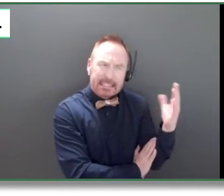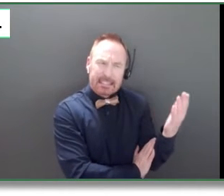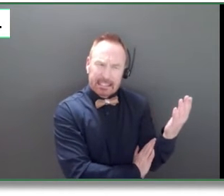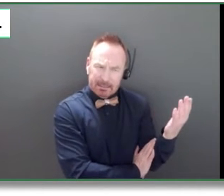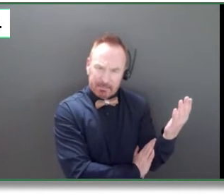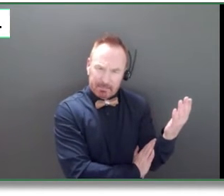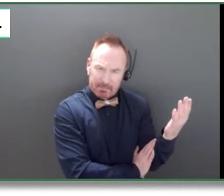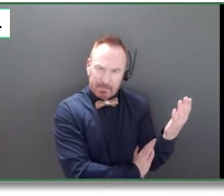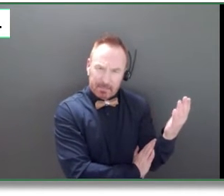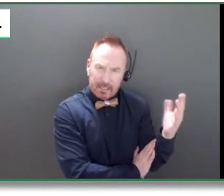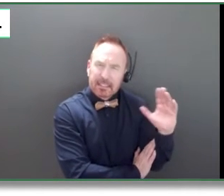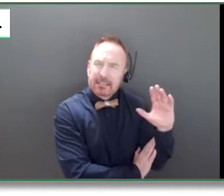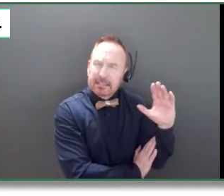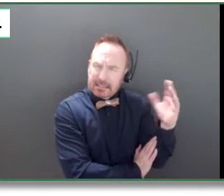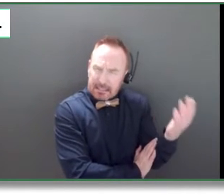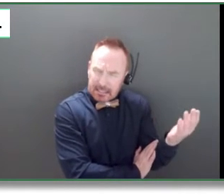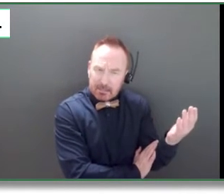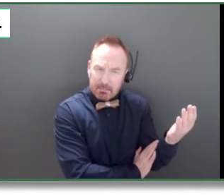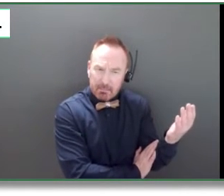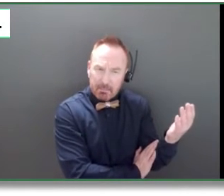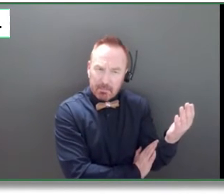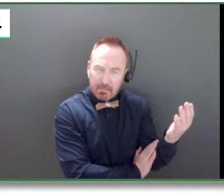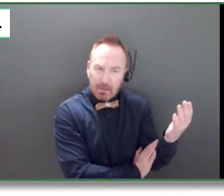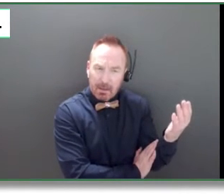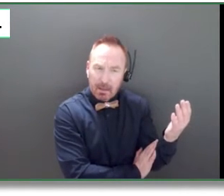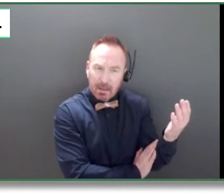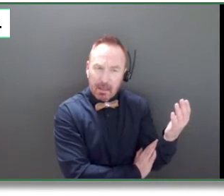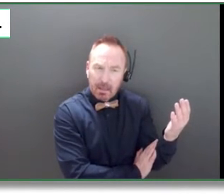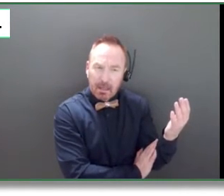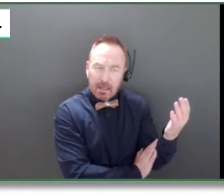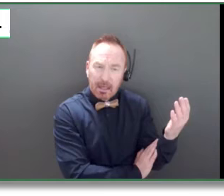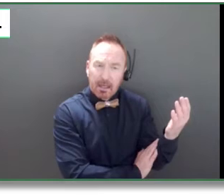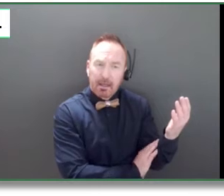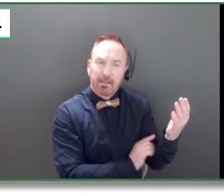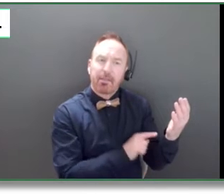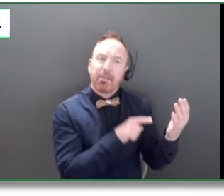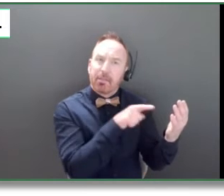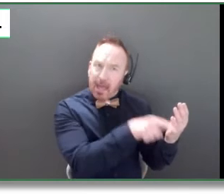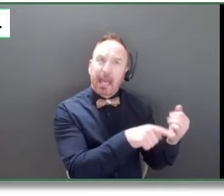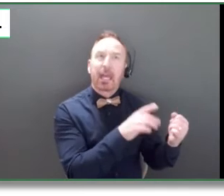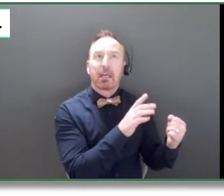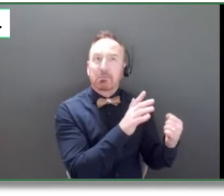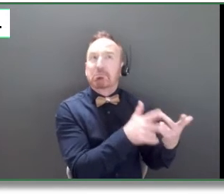all abilities a bit better than some trails I've seen